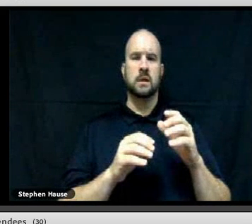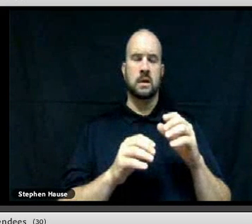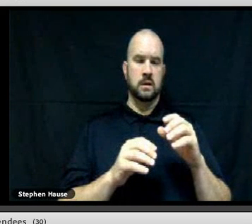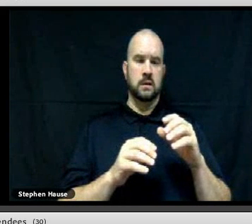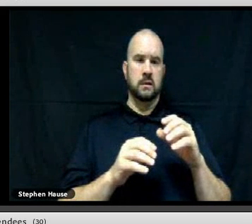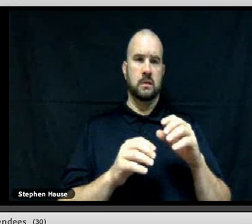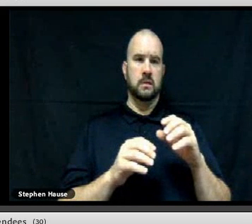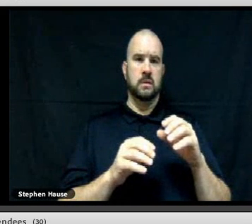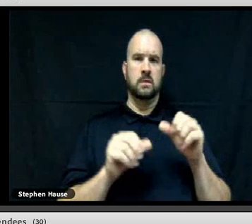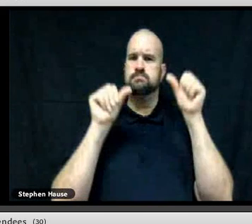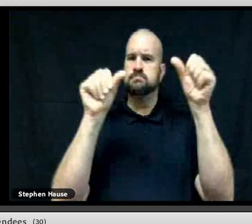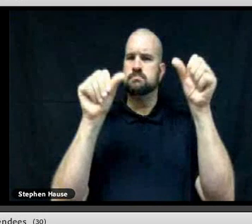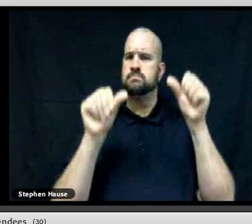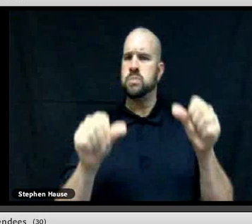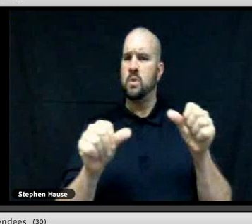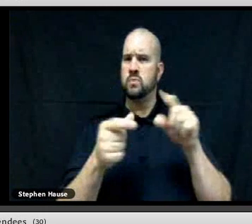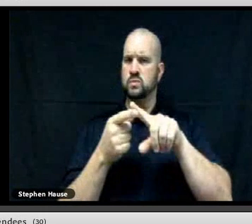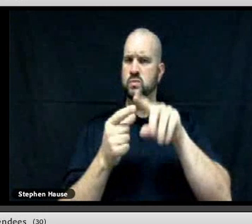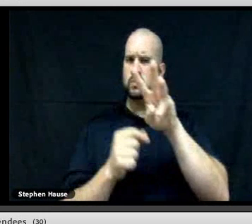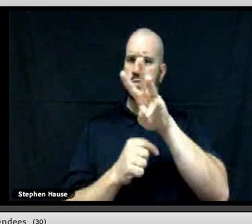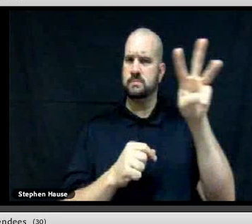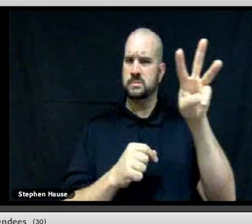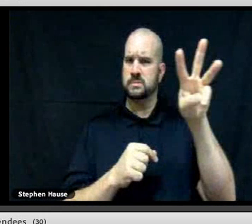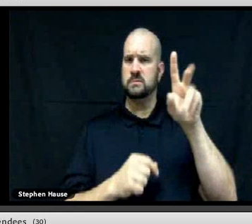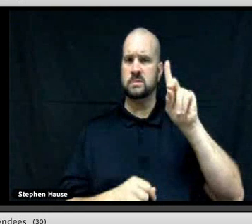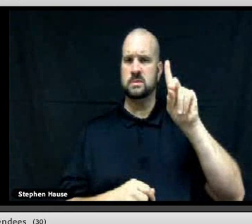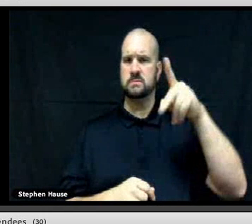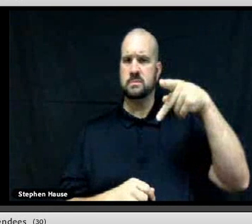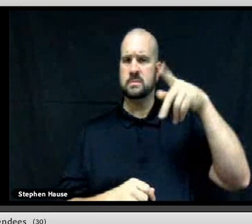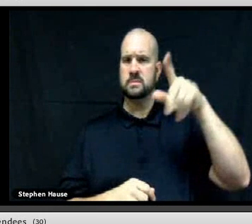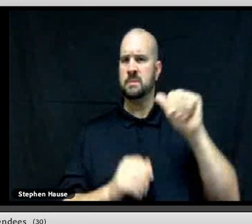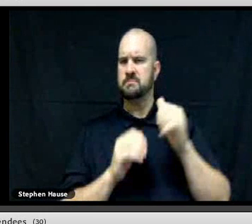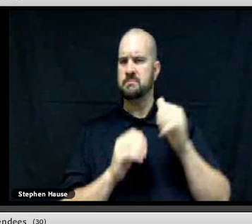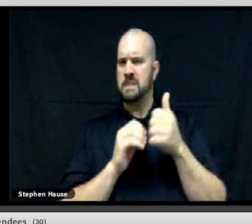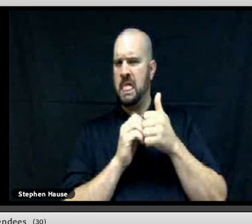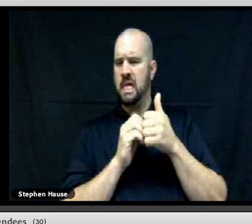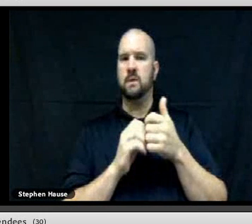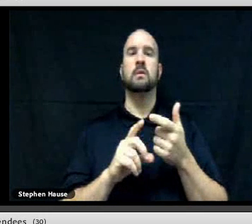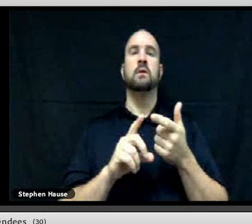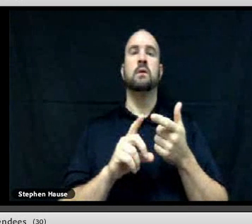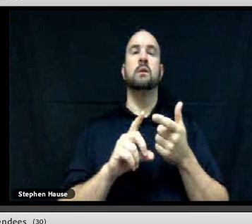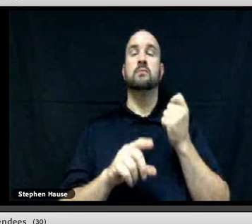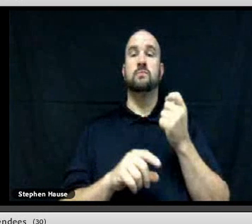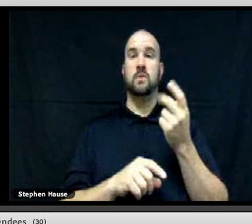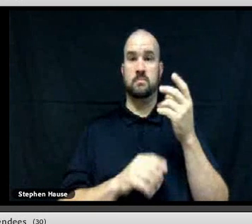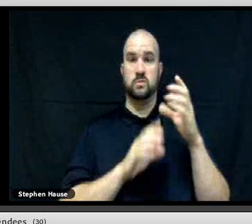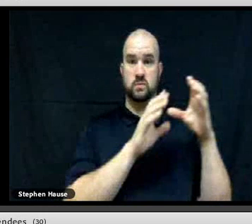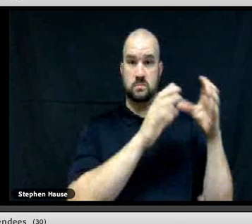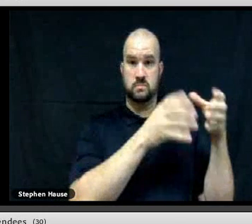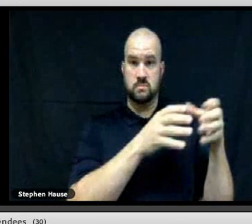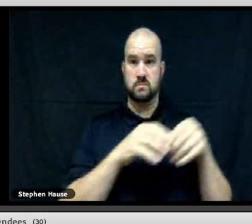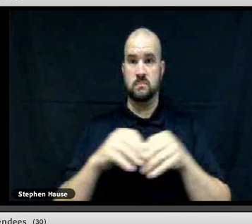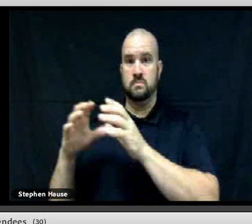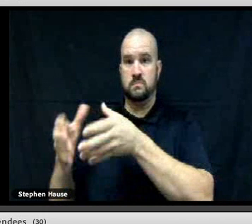Uh, content gets into DPLA from two different types of hubs. Uh, the first is content hubs.